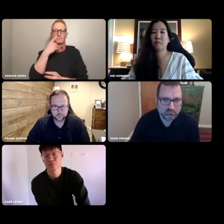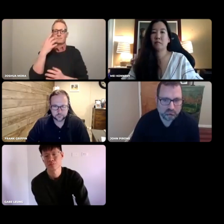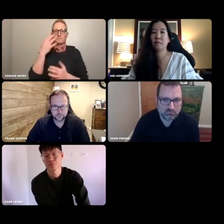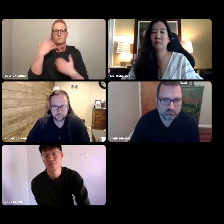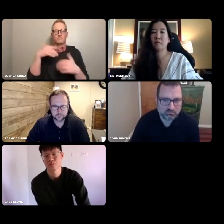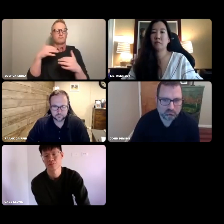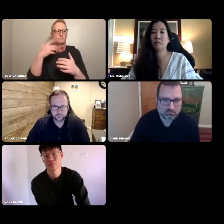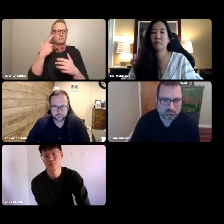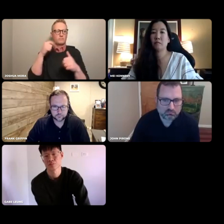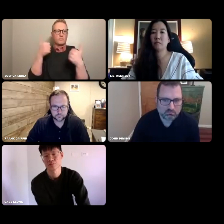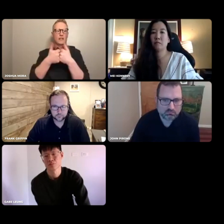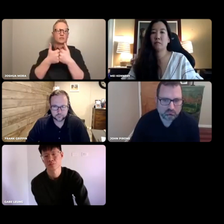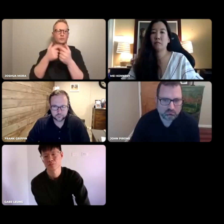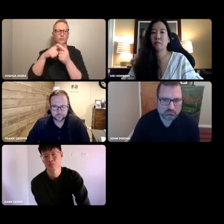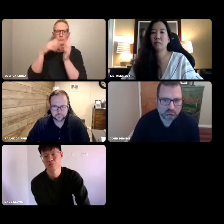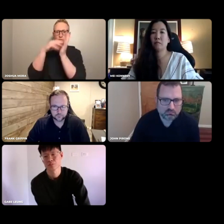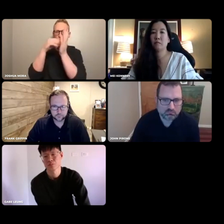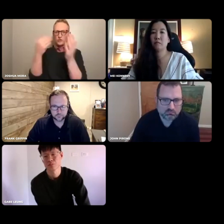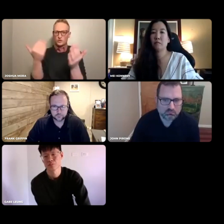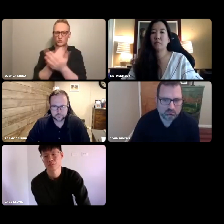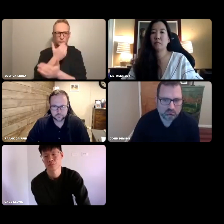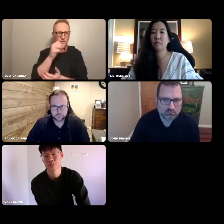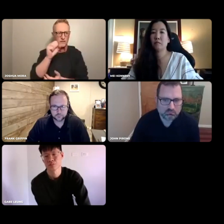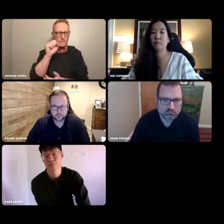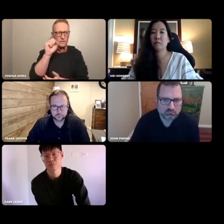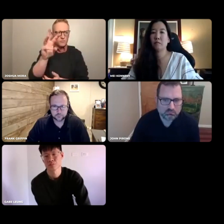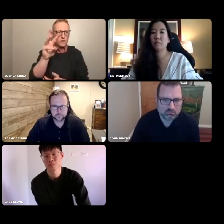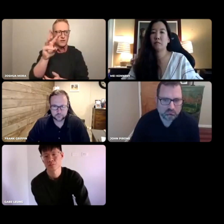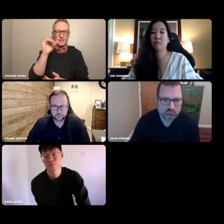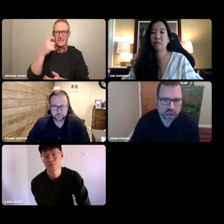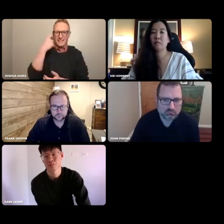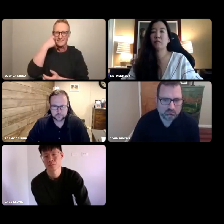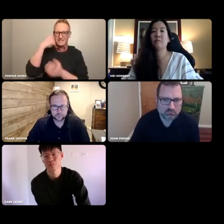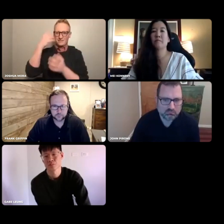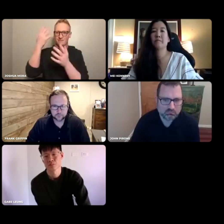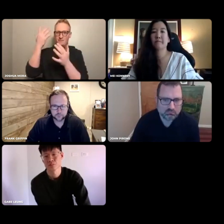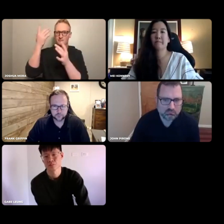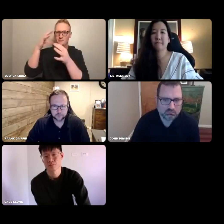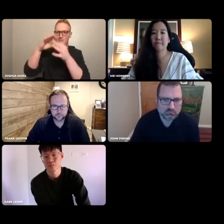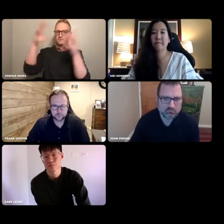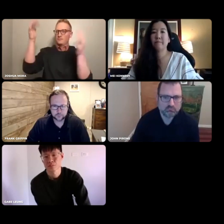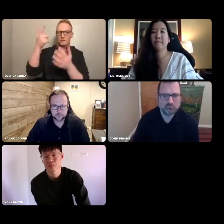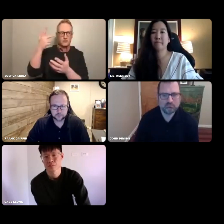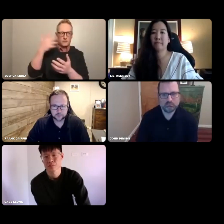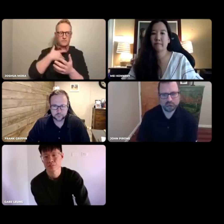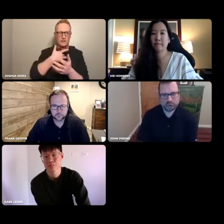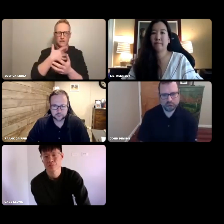Folks have said things like: - It's a challenge to learn how to use new